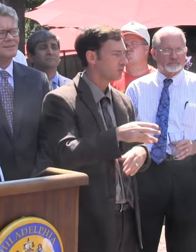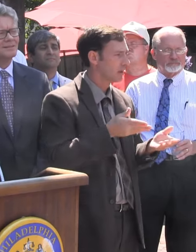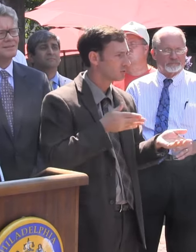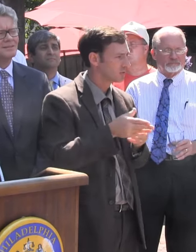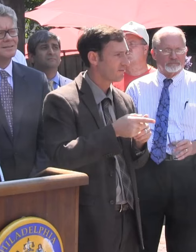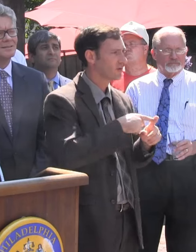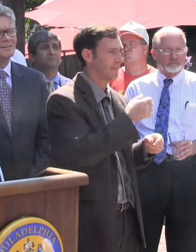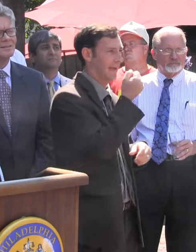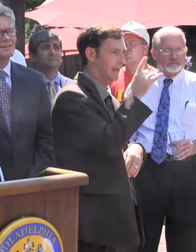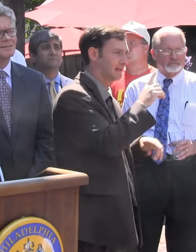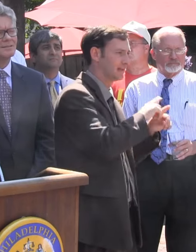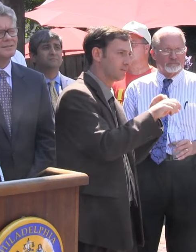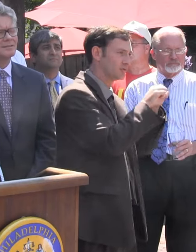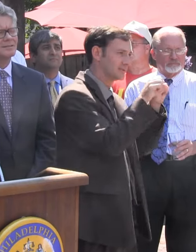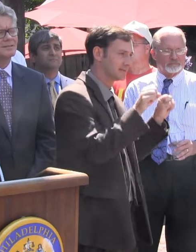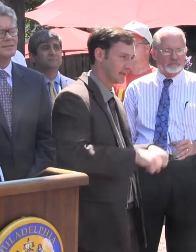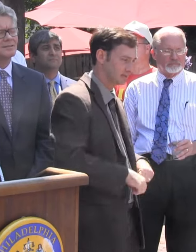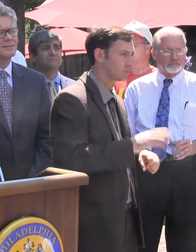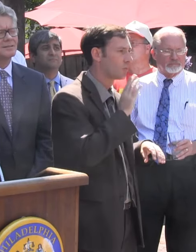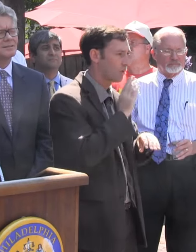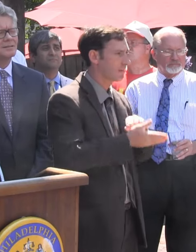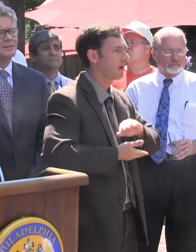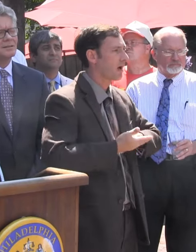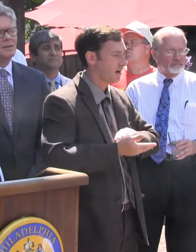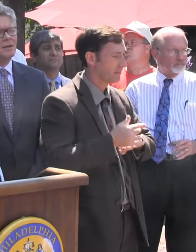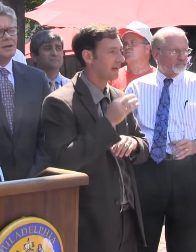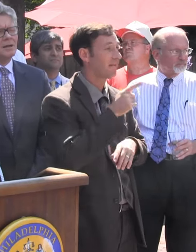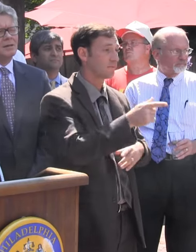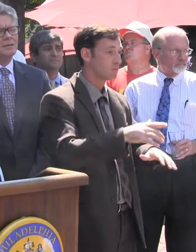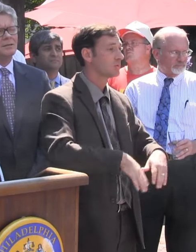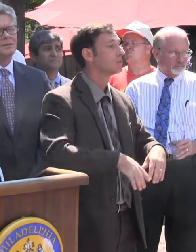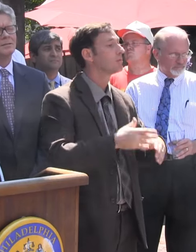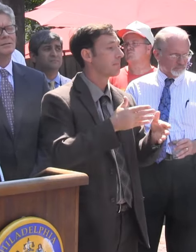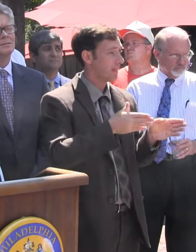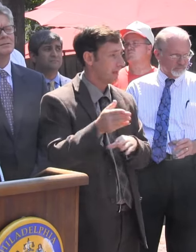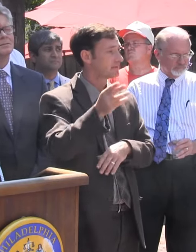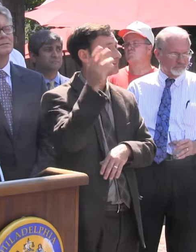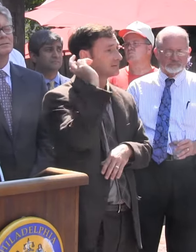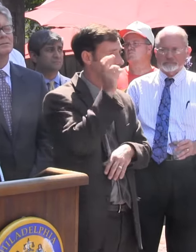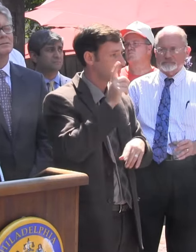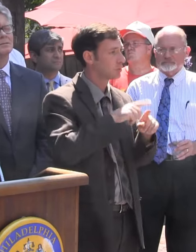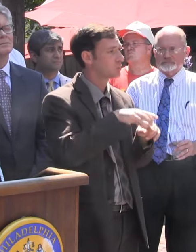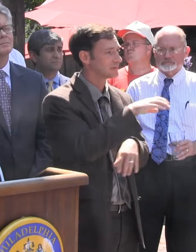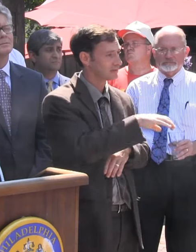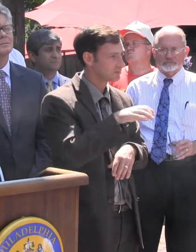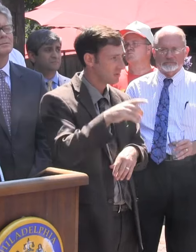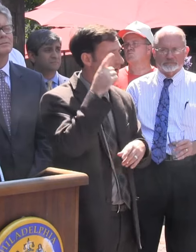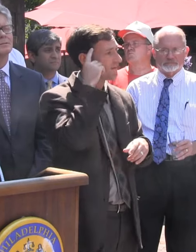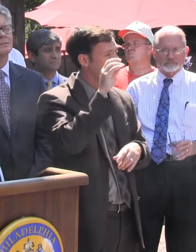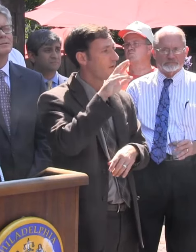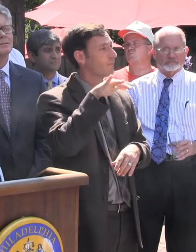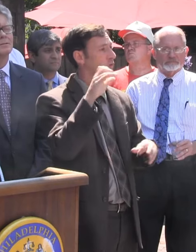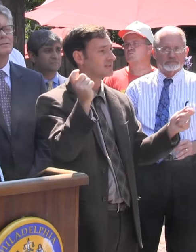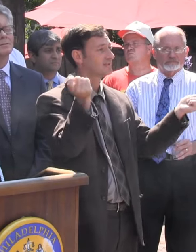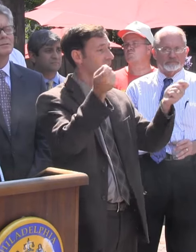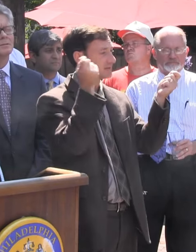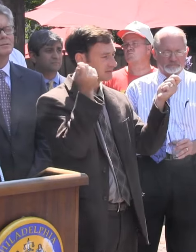18 operating stations. If you're taking SEPTA, to Center City, for the Francis Festival,